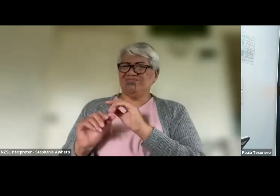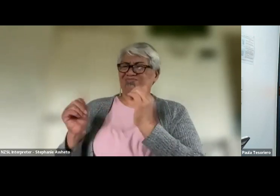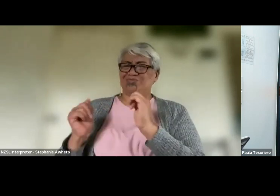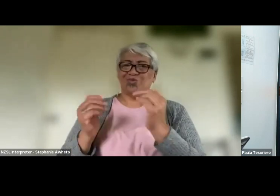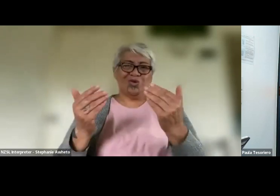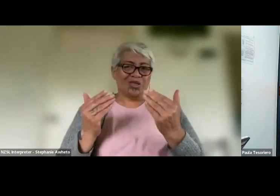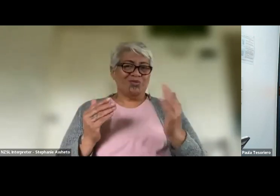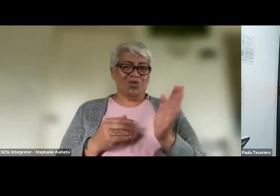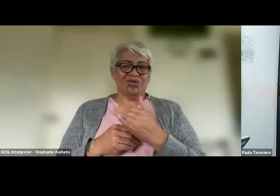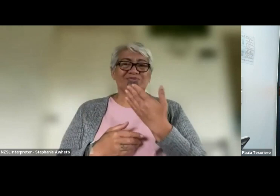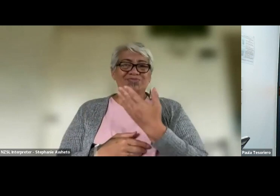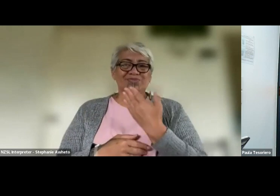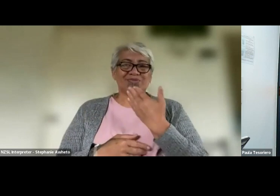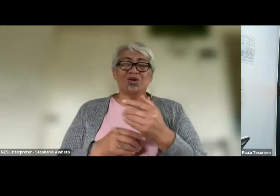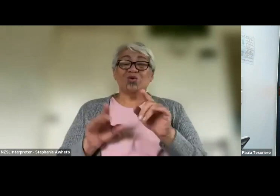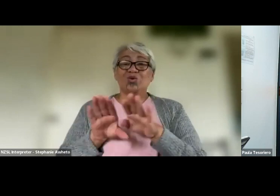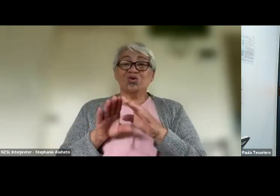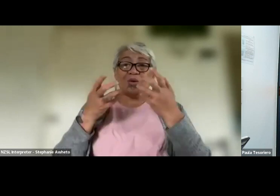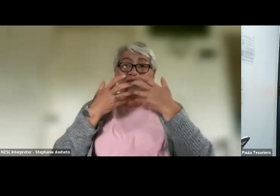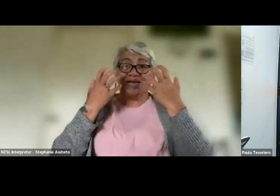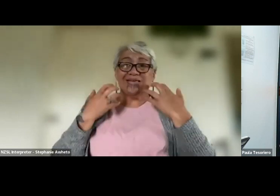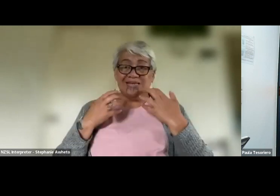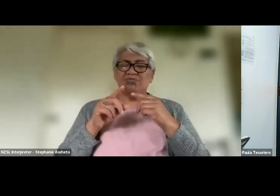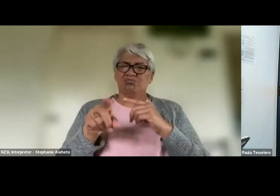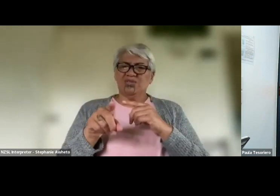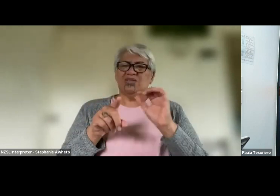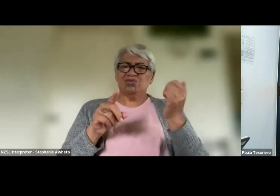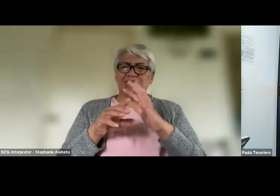mihi ki a koe Taki for setting the foundations